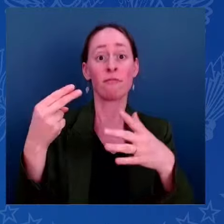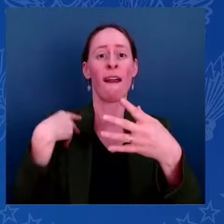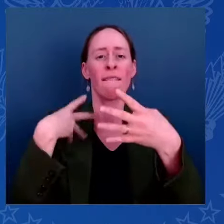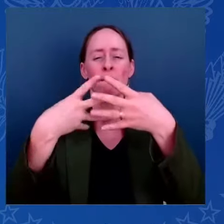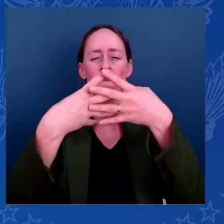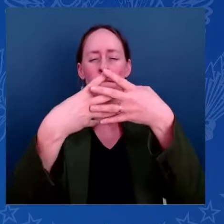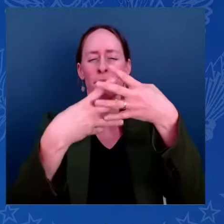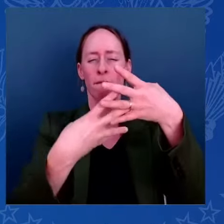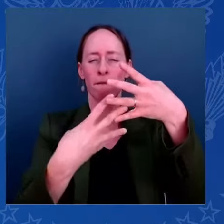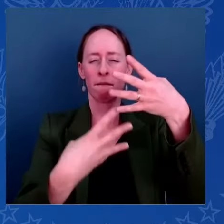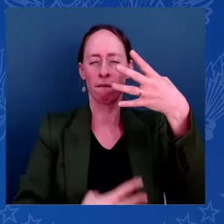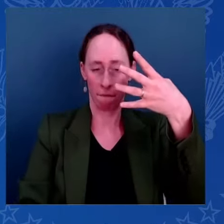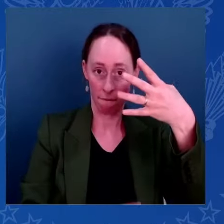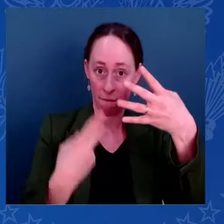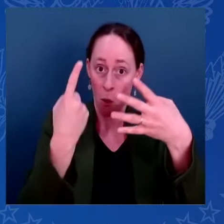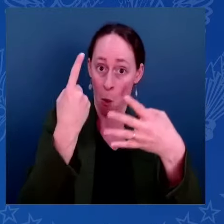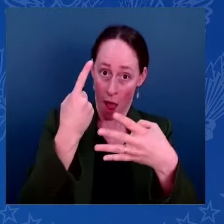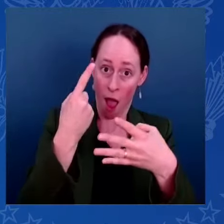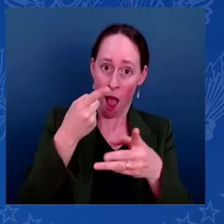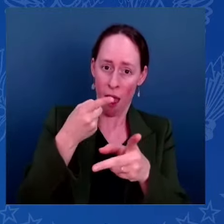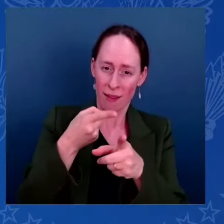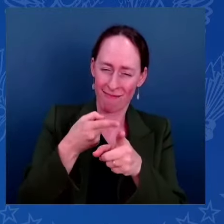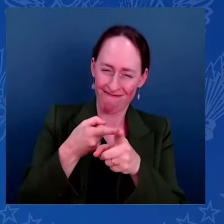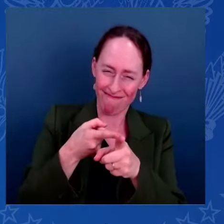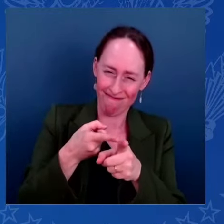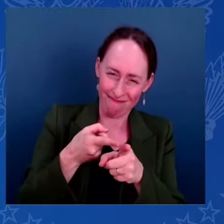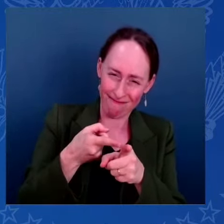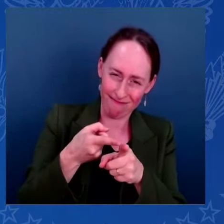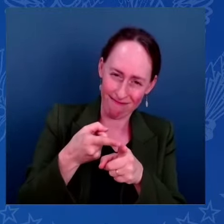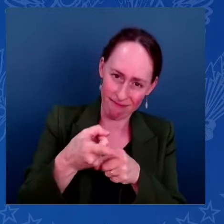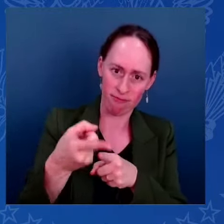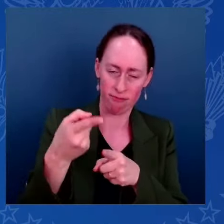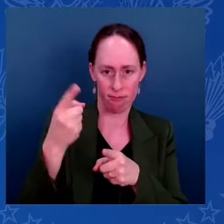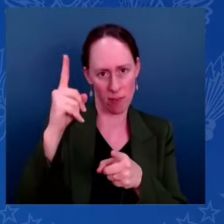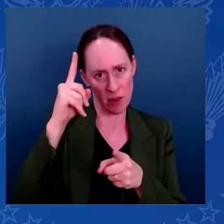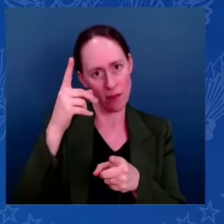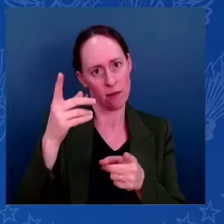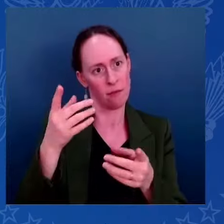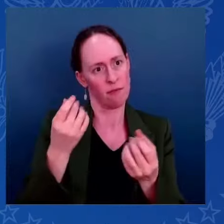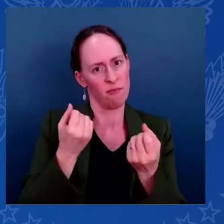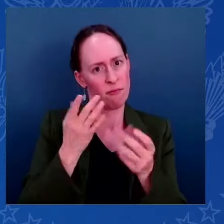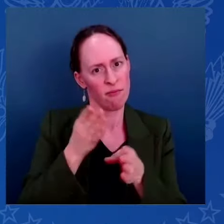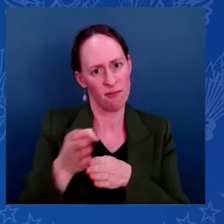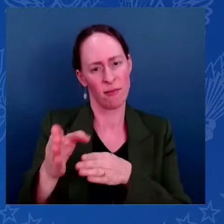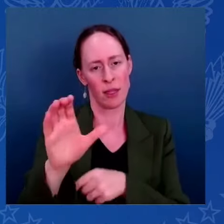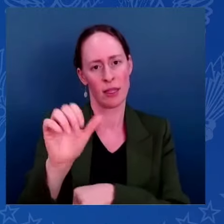Thanks to their pioneering work. Cancer patients undergoing surgery will know within minutes